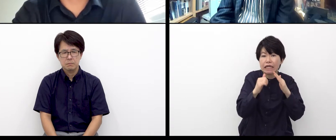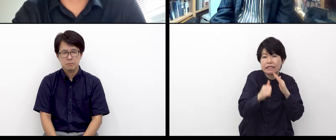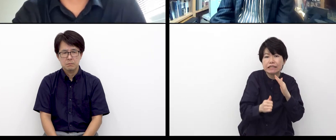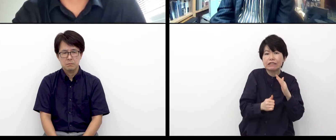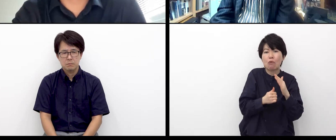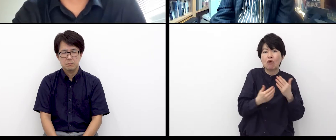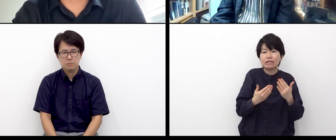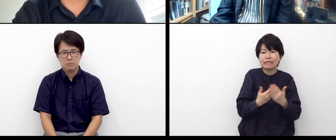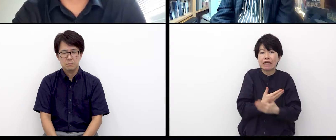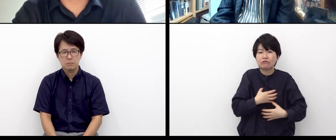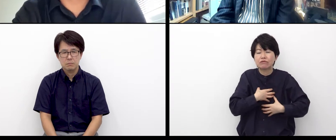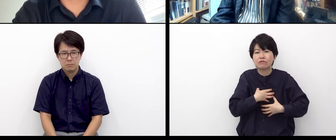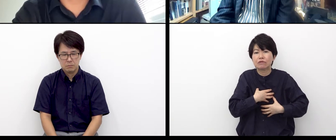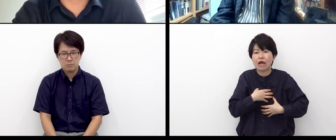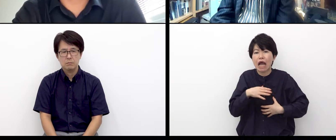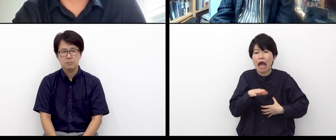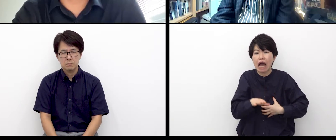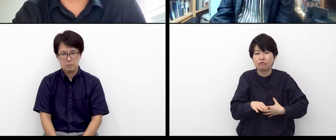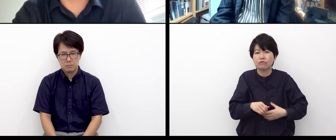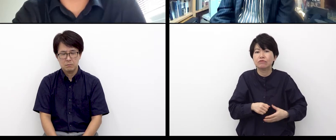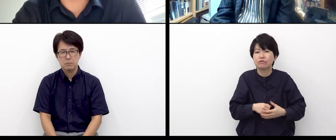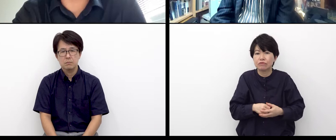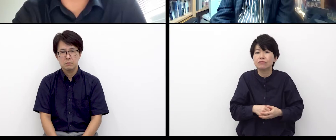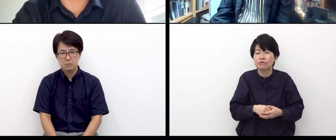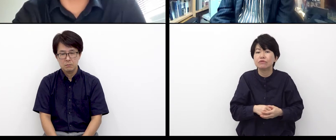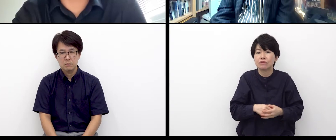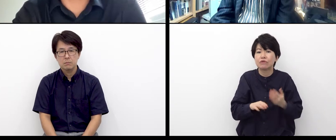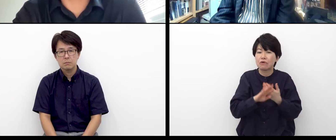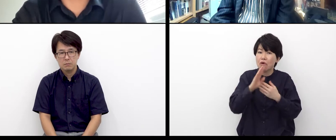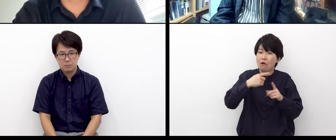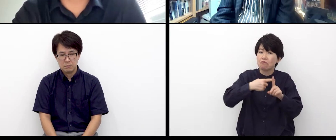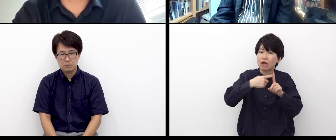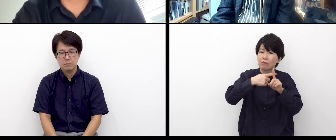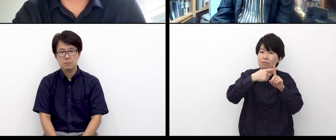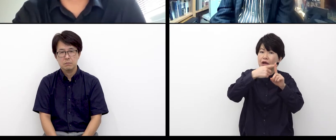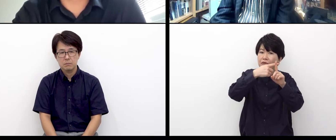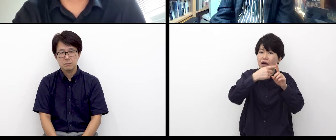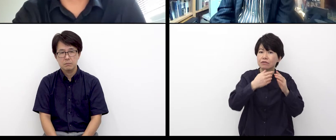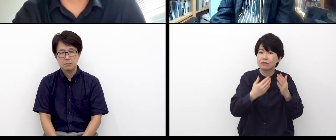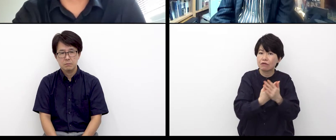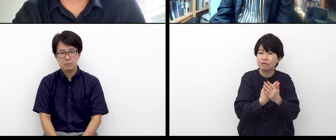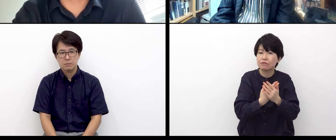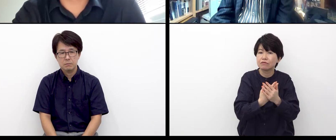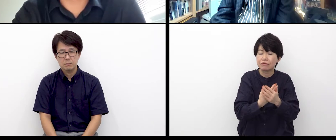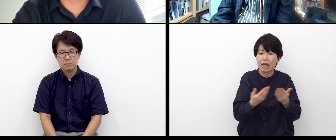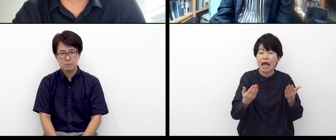added to “hikikomori”. Also, those people will be “hikikomori” who couldn’t get a job